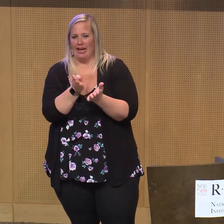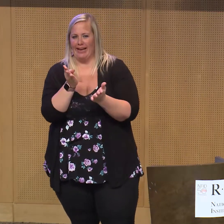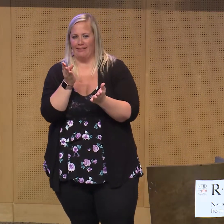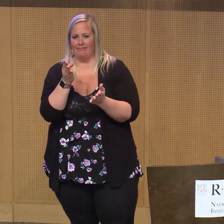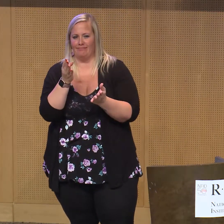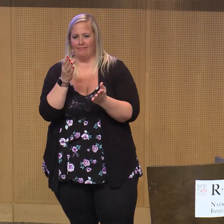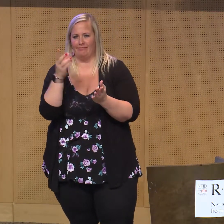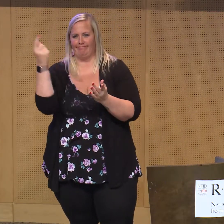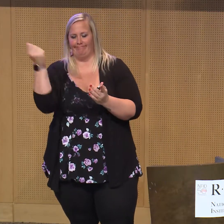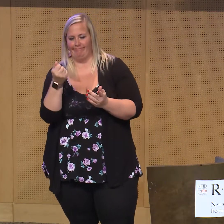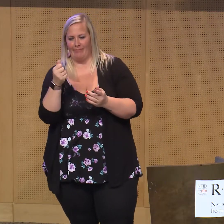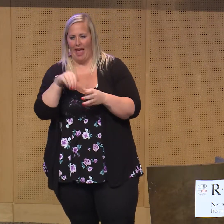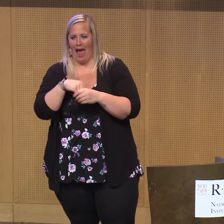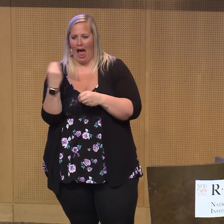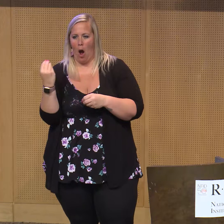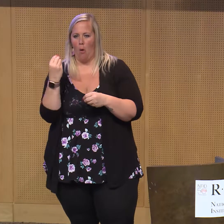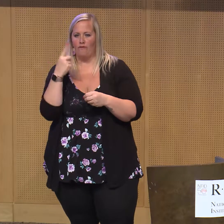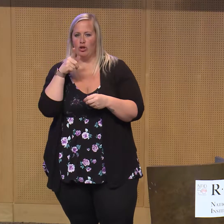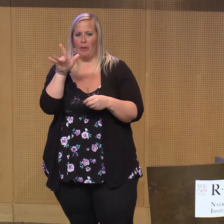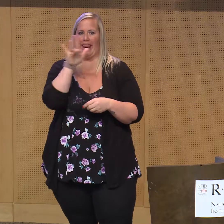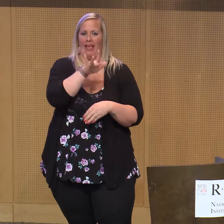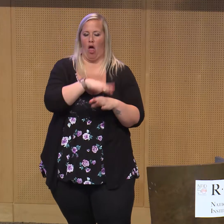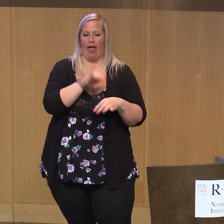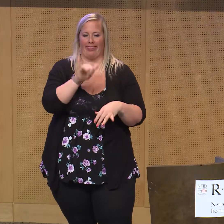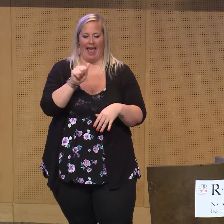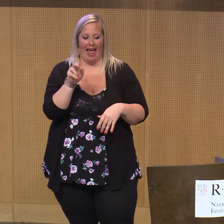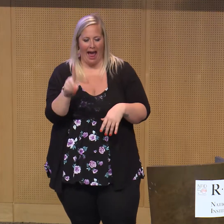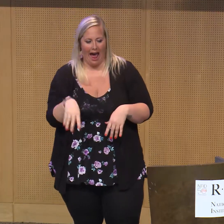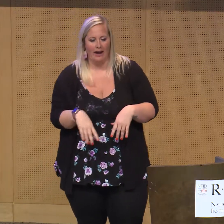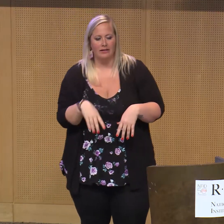it comes out of the client's budget.